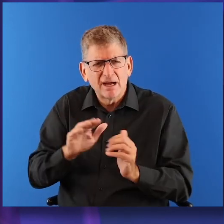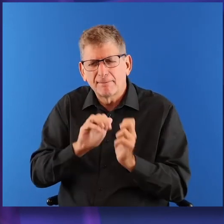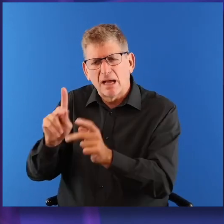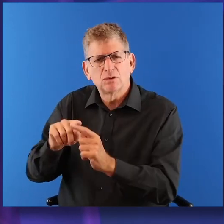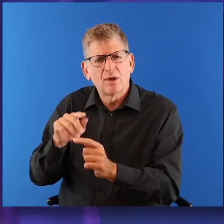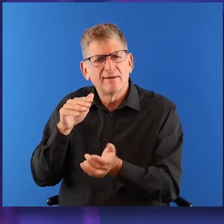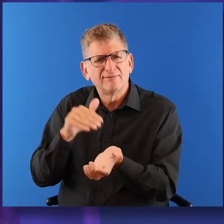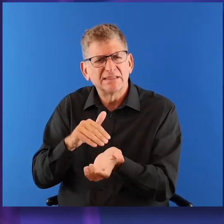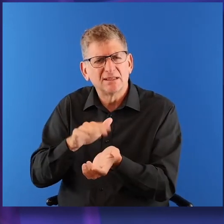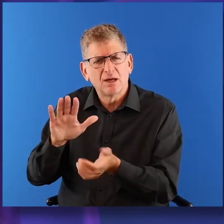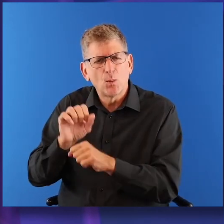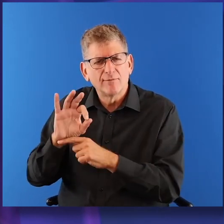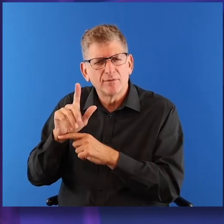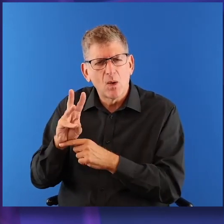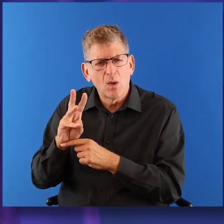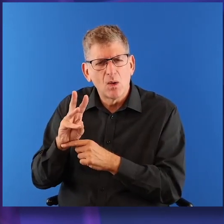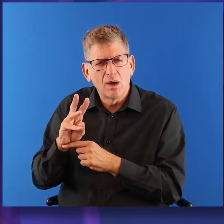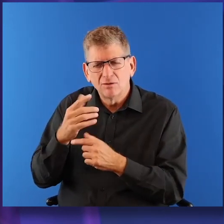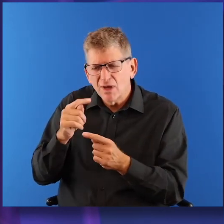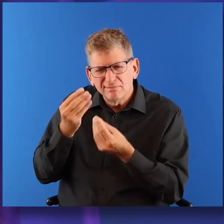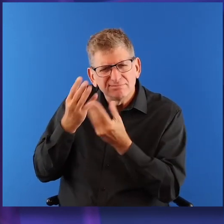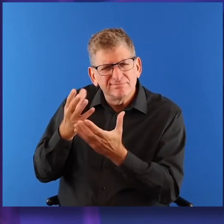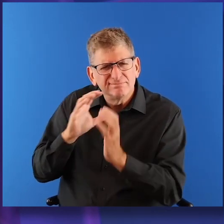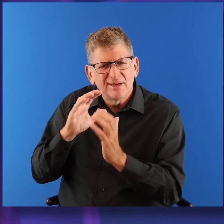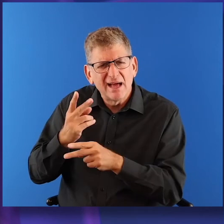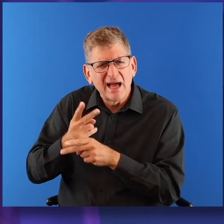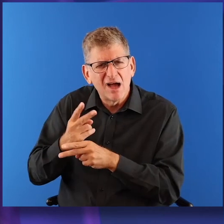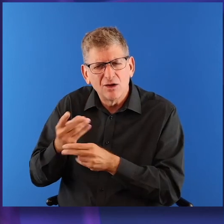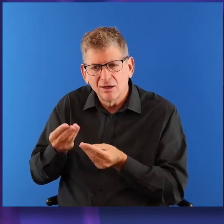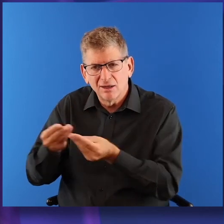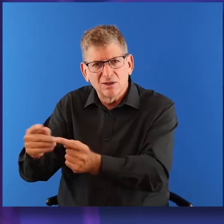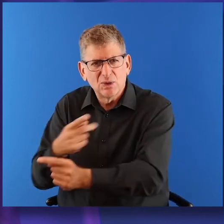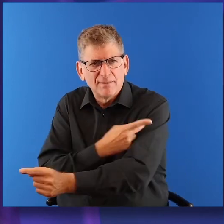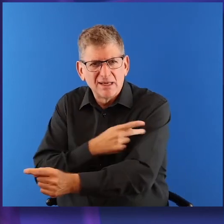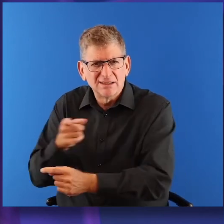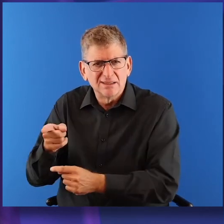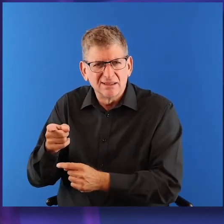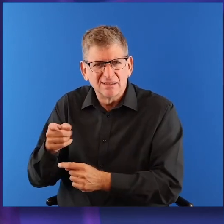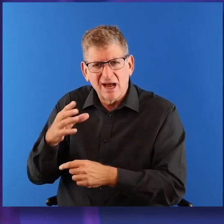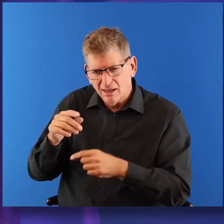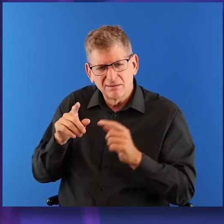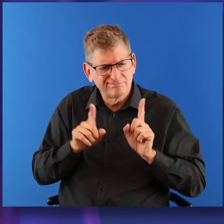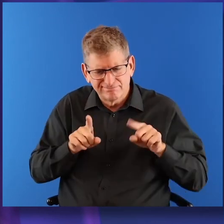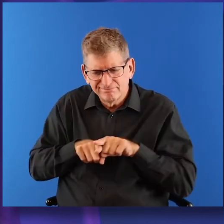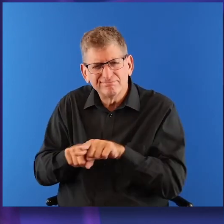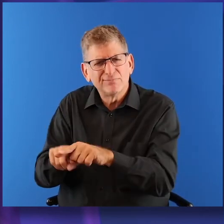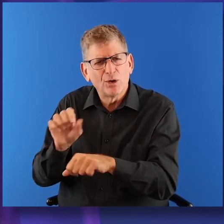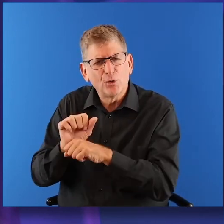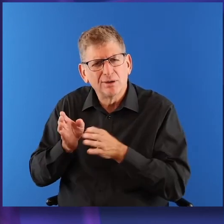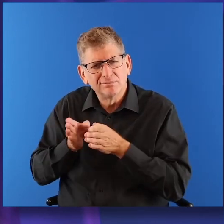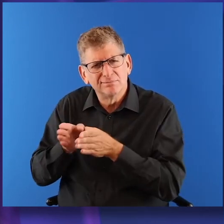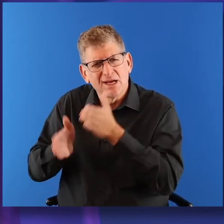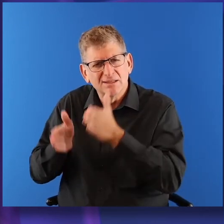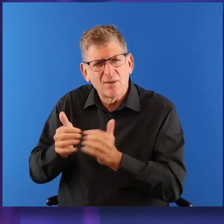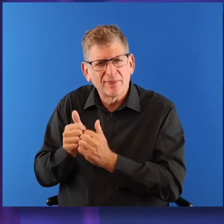physician's workflows to help inform the care they give to patients and work alongside them and say how different treatments